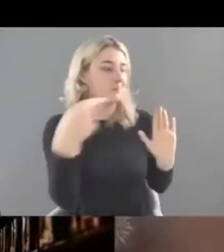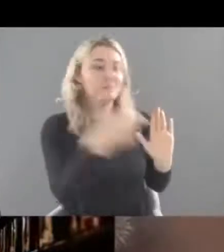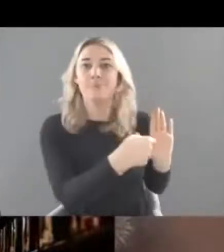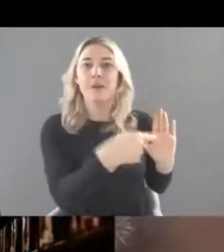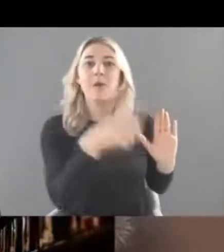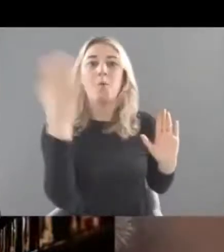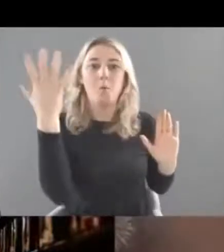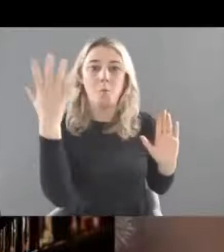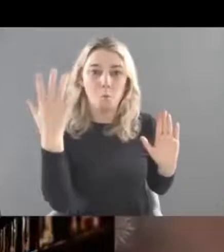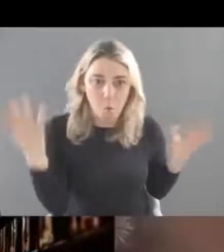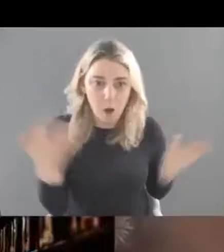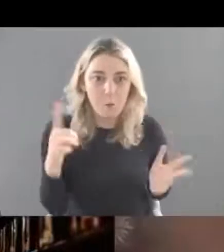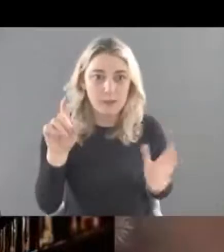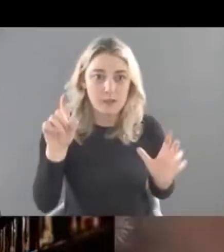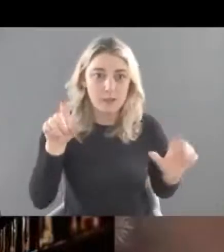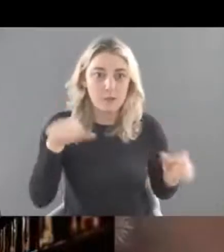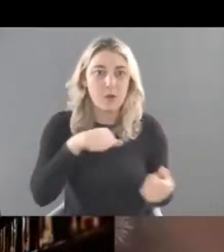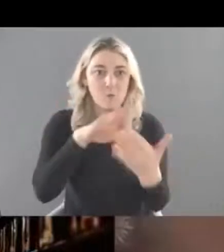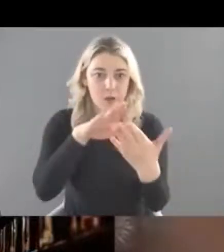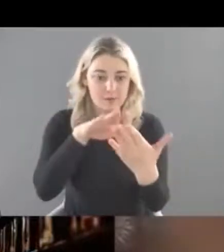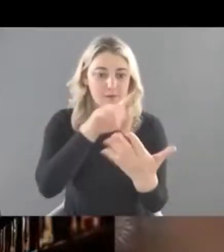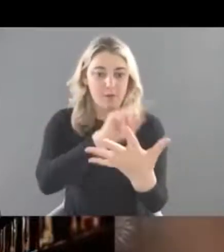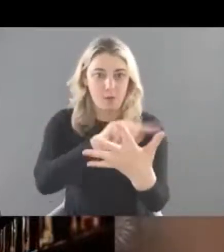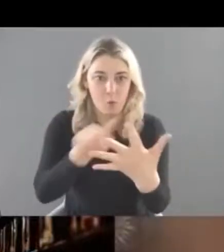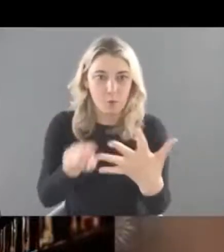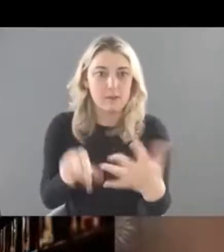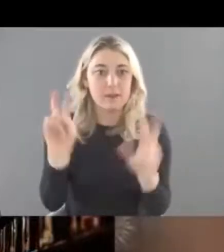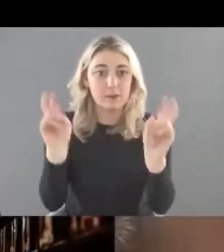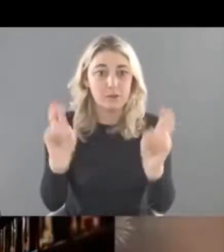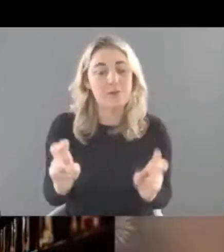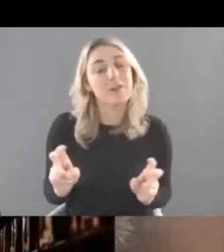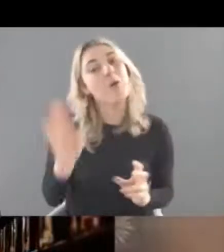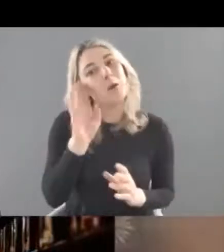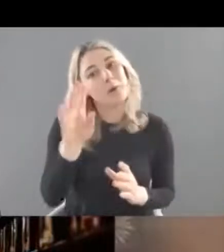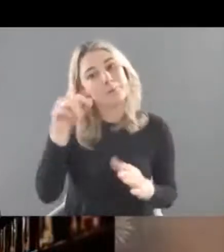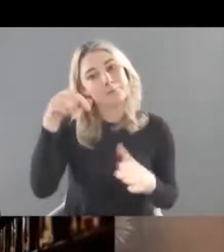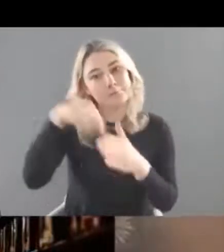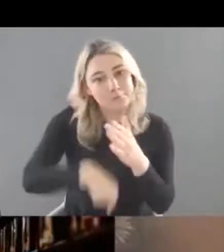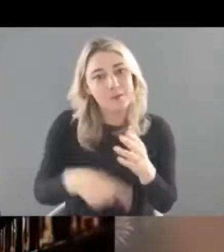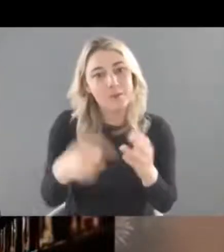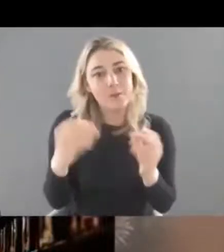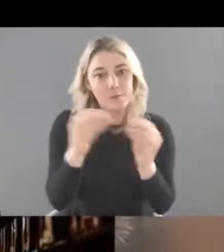So to address those issues, like I said, we'll get into this a little bit more in detail as we go forward,